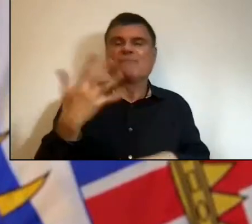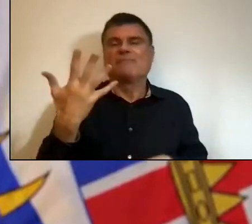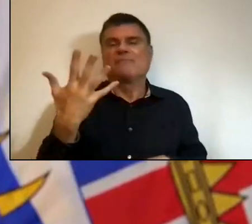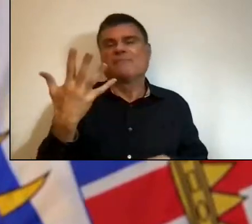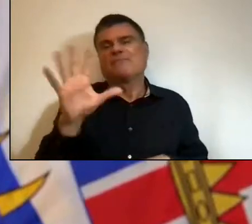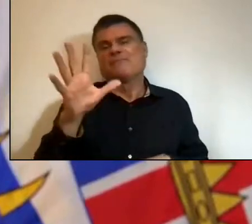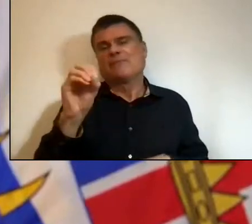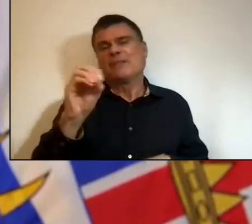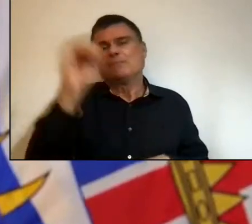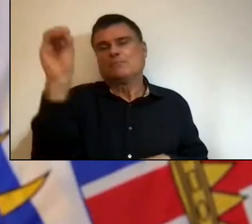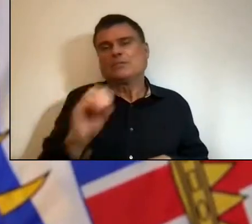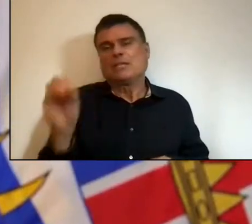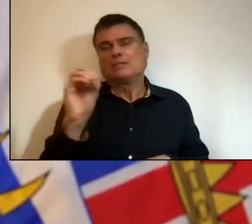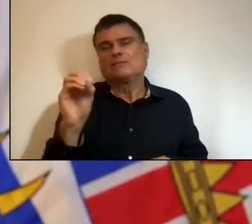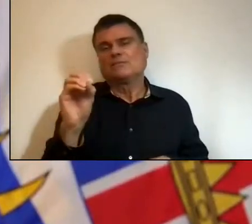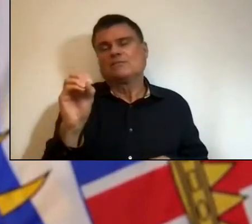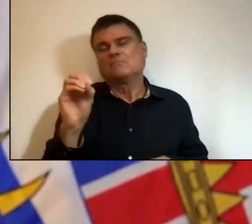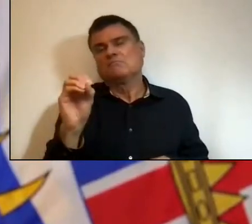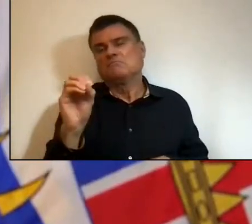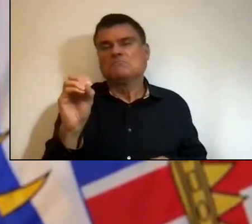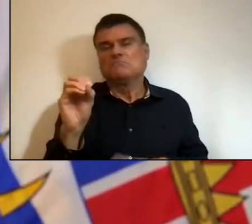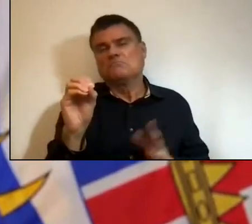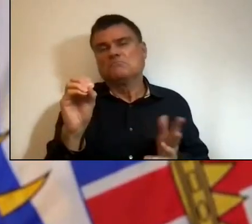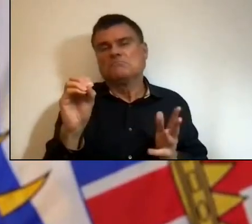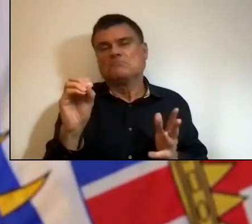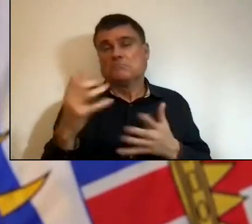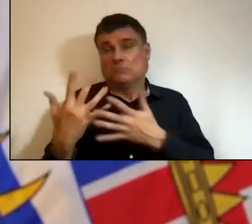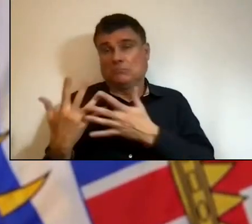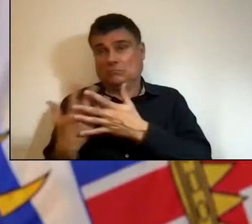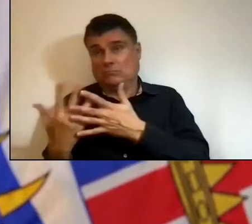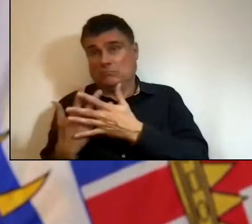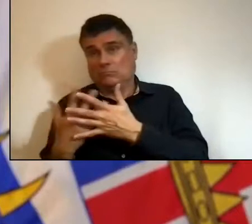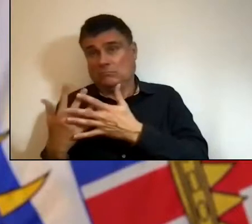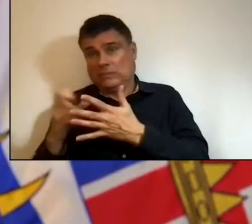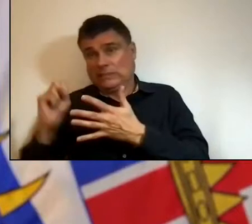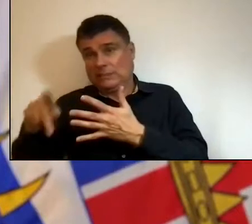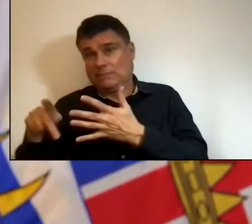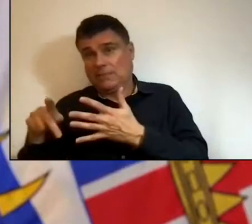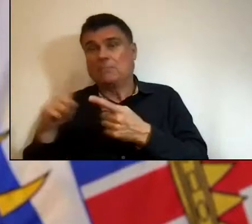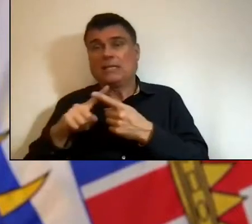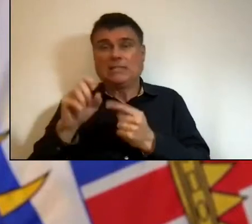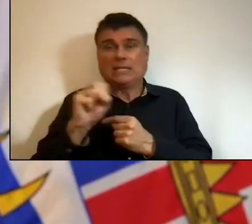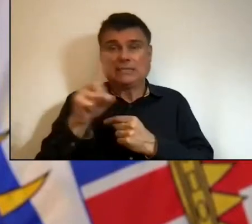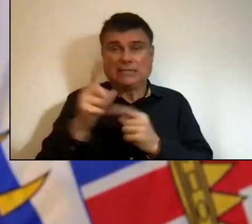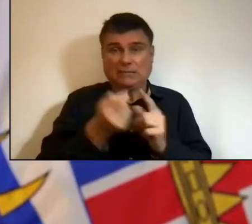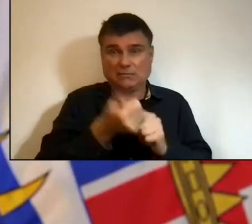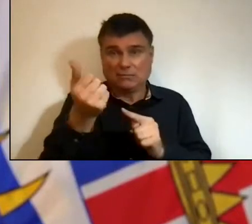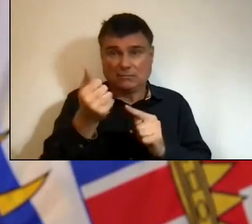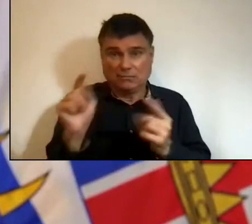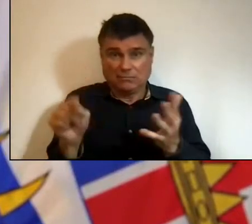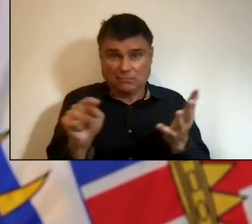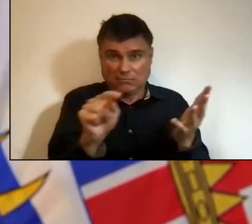Based on the snip testing and the S gene deletion and some